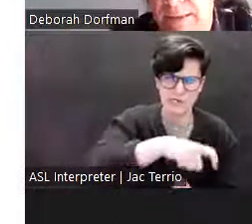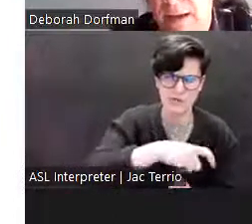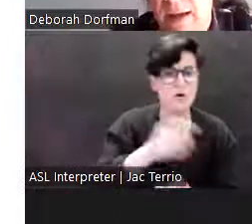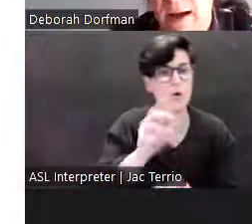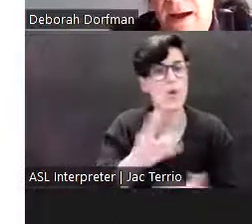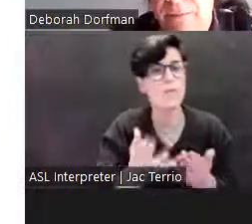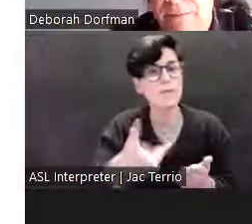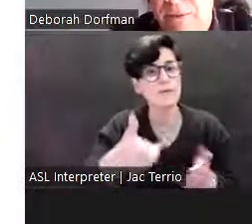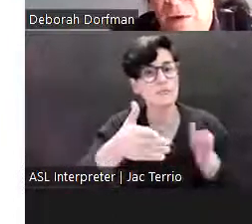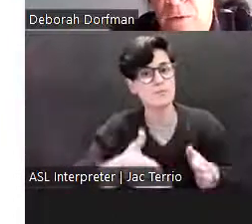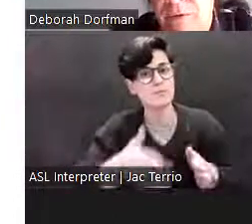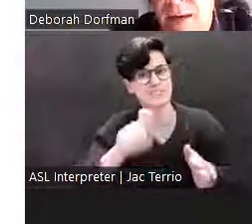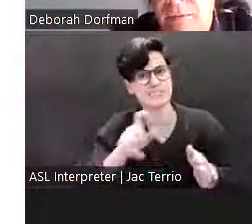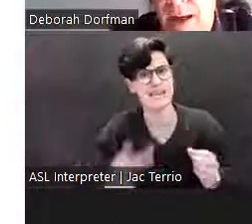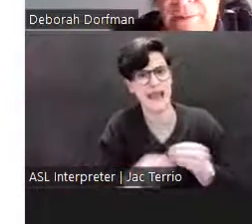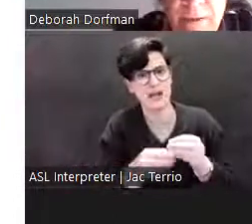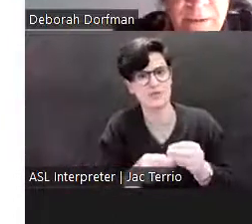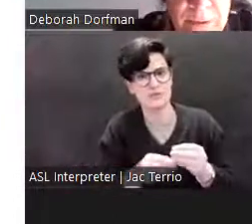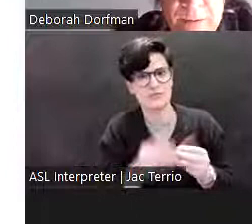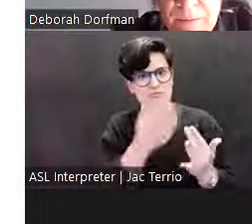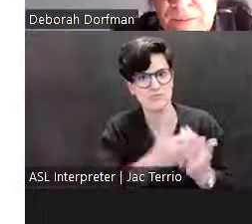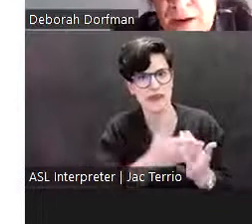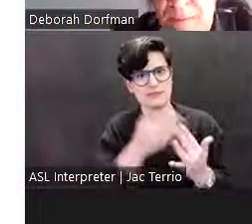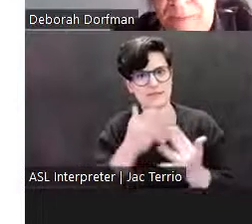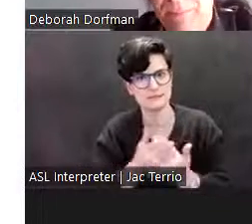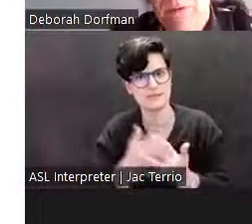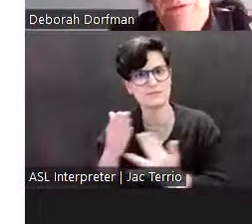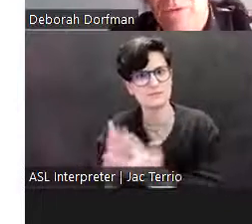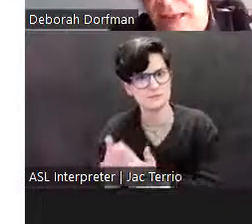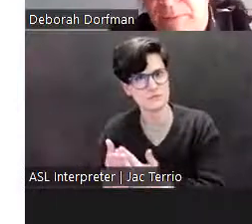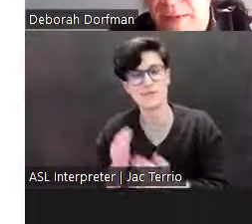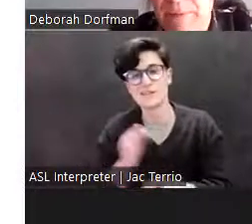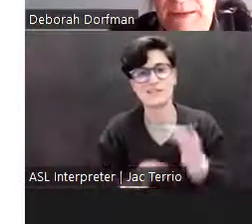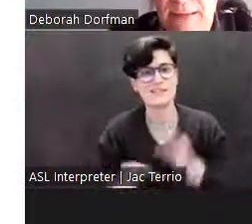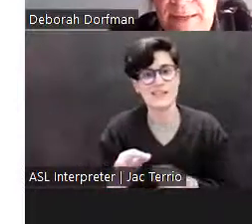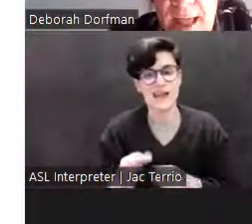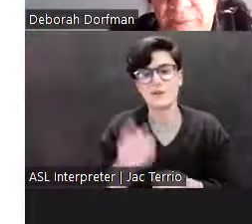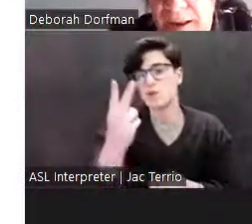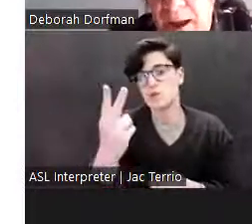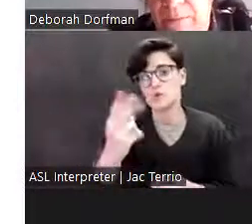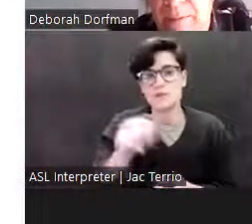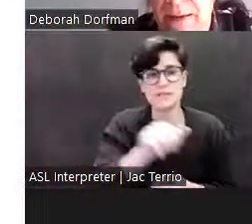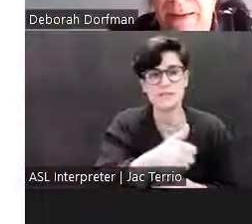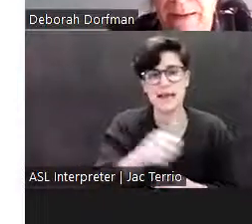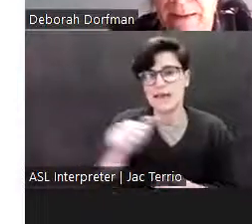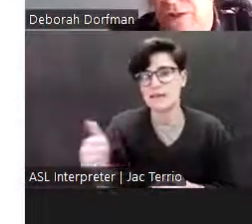15:19:05 So, instead of having 2, 10 min breaks and half an hour, they may need additional